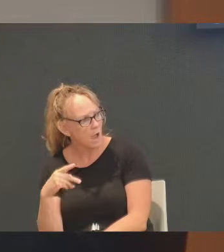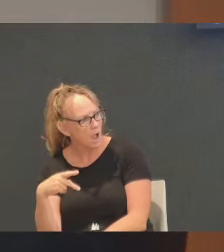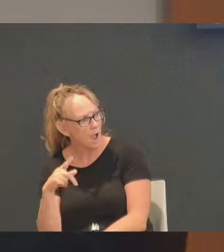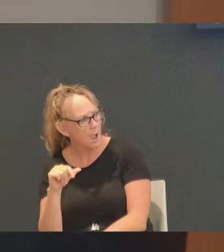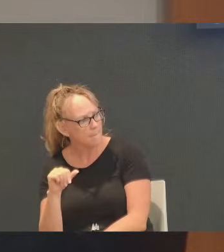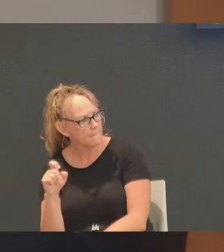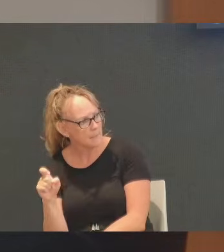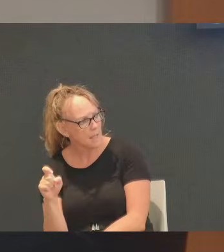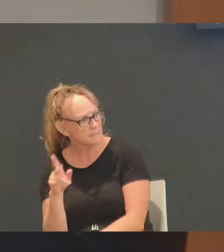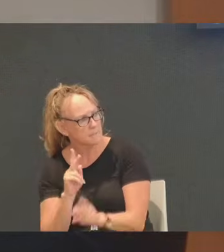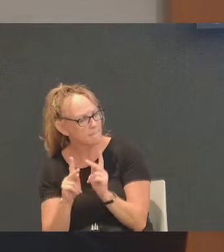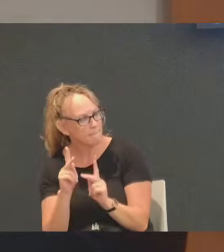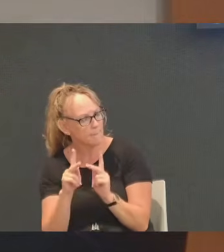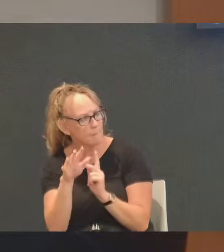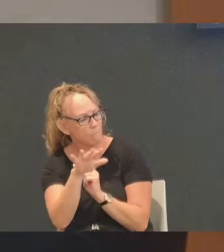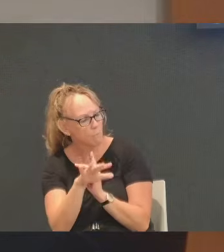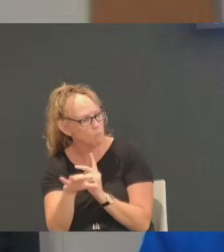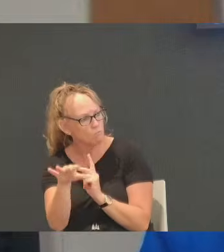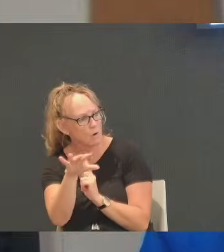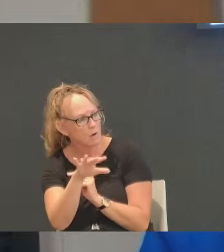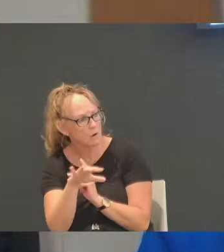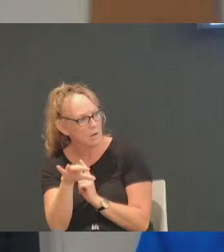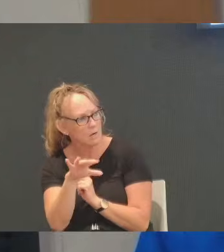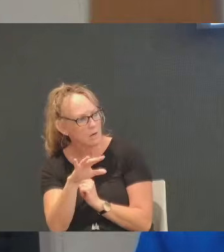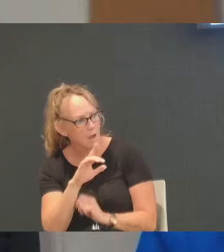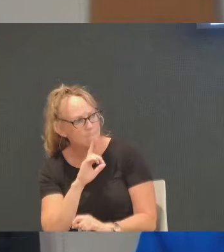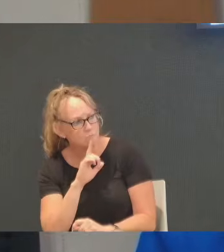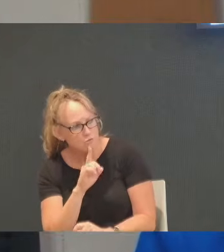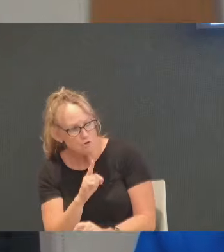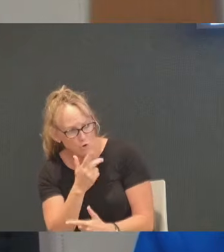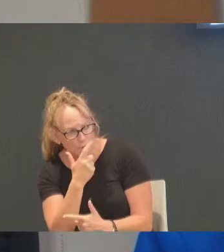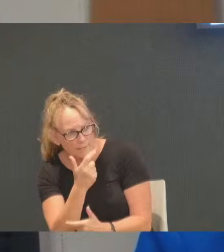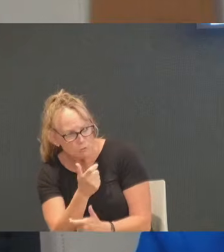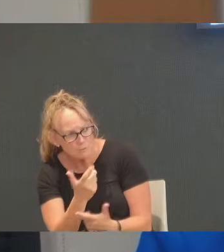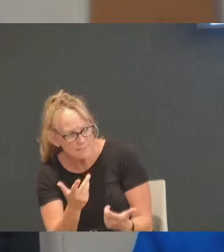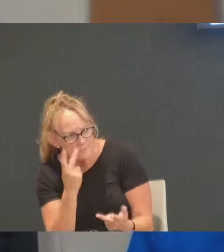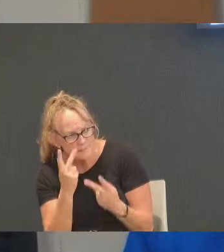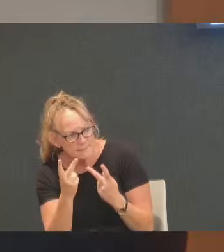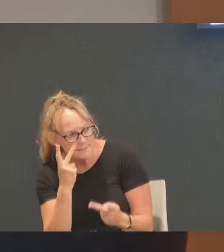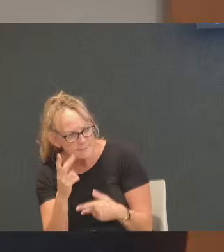and Woodlawn and Colerain Township, I'm sure are interested to see where we are. Yes, Commissioner.